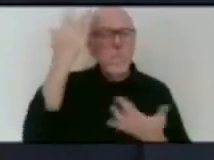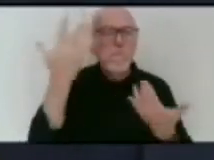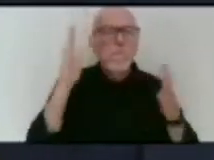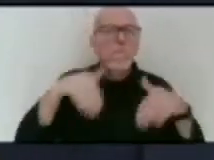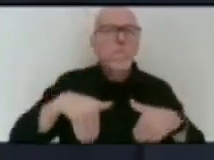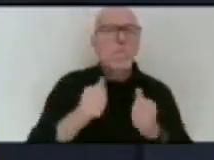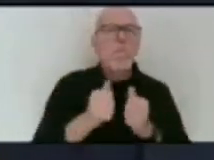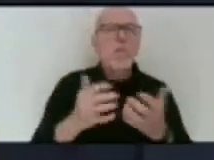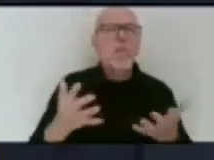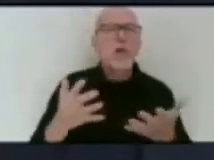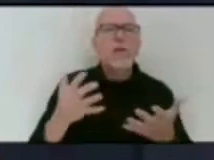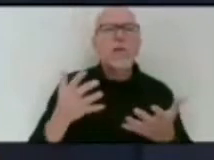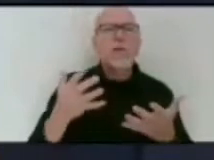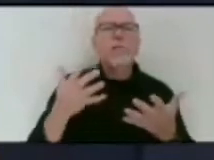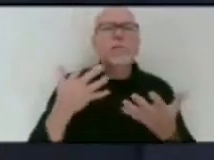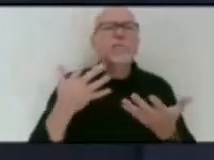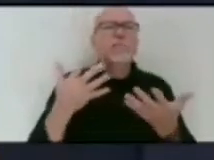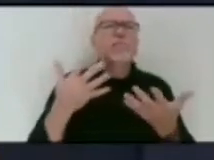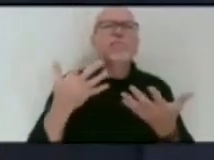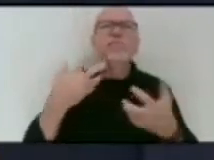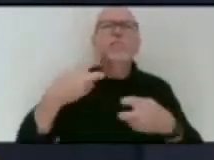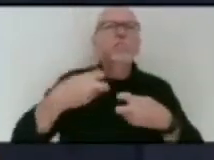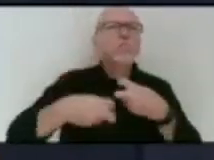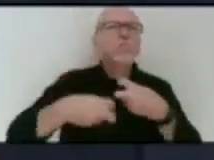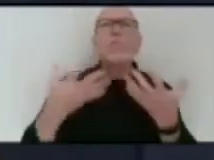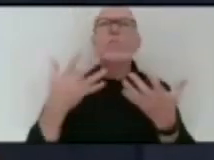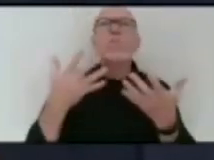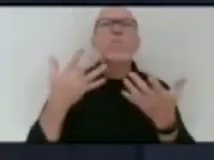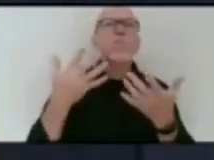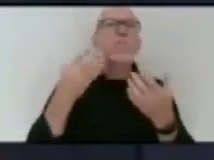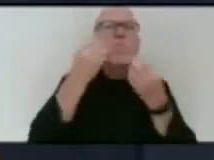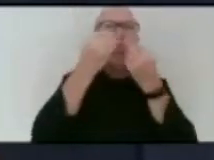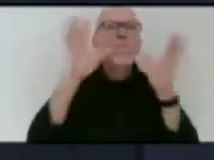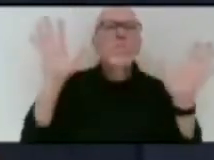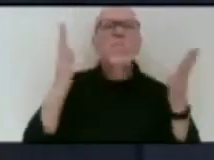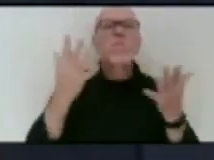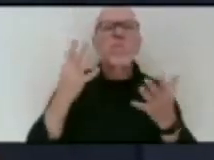more universal consideration to what the's multiplying numbers have on